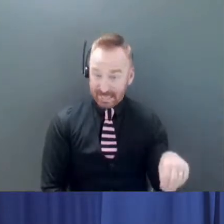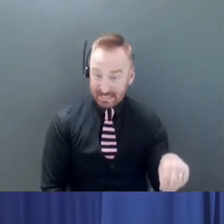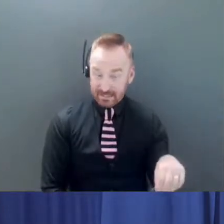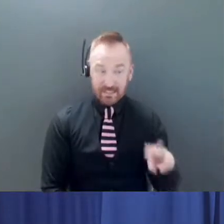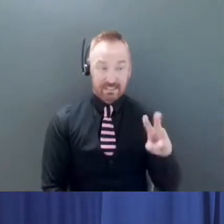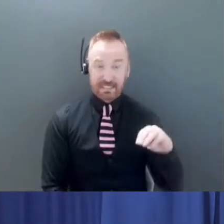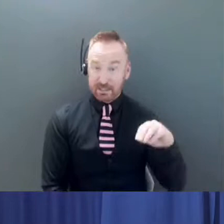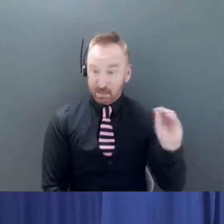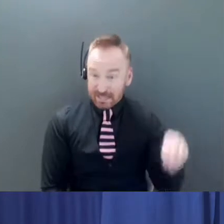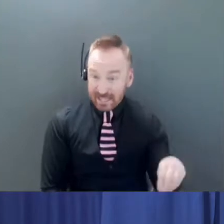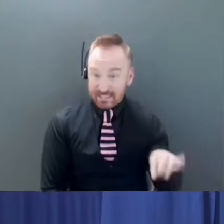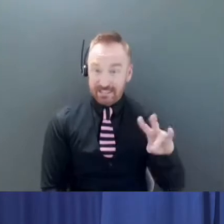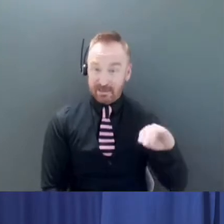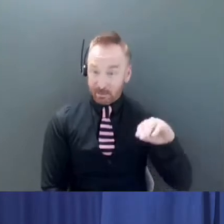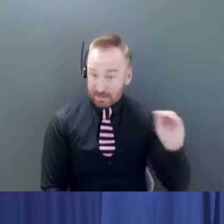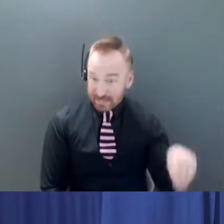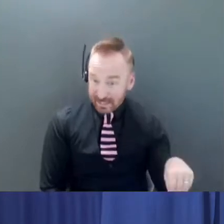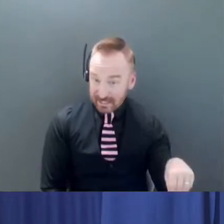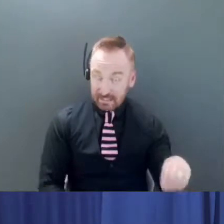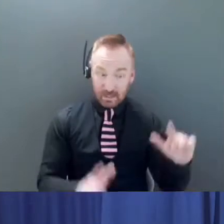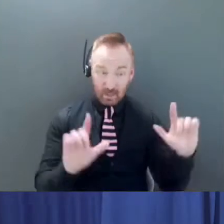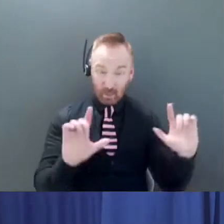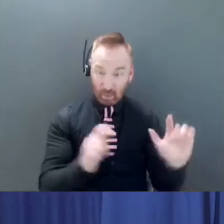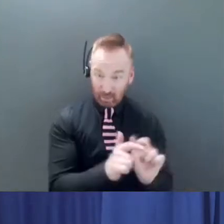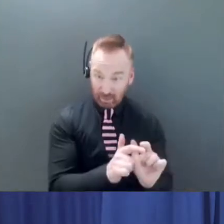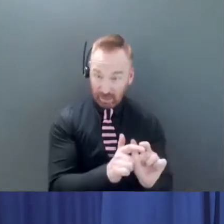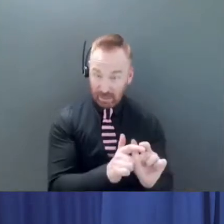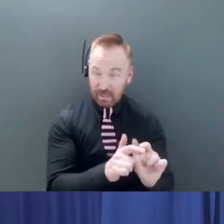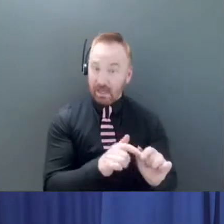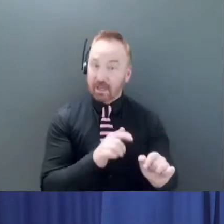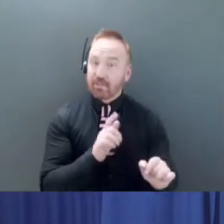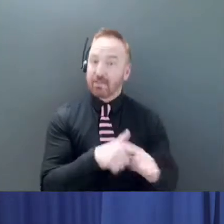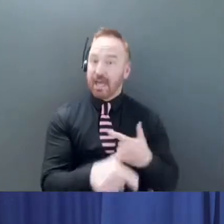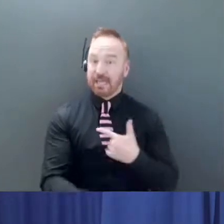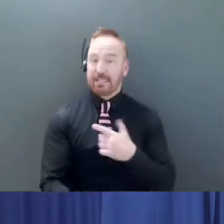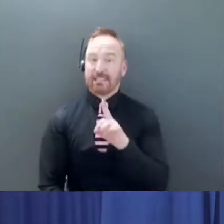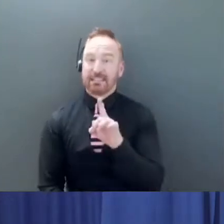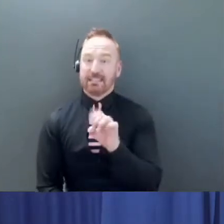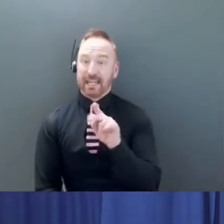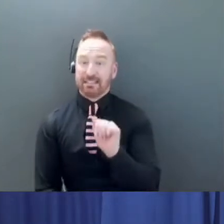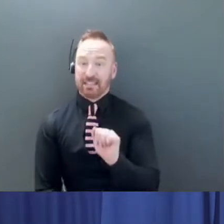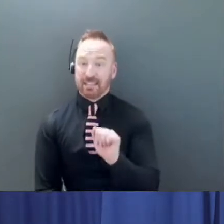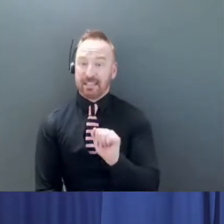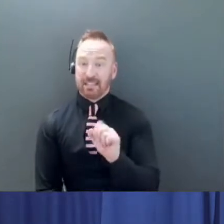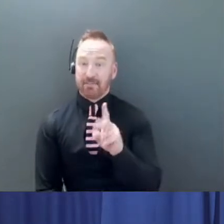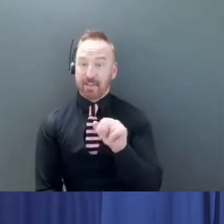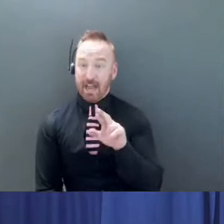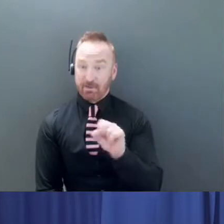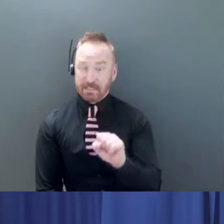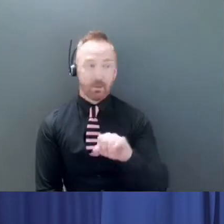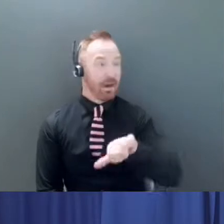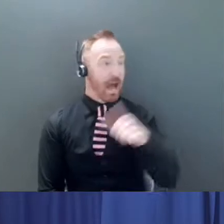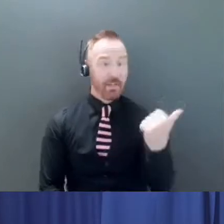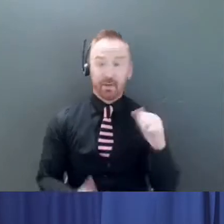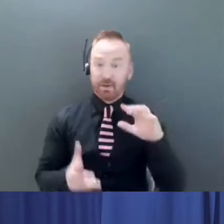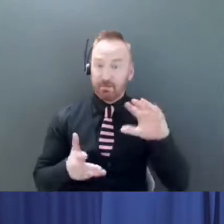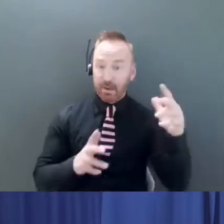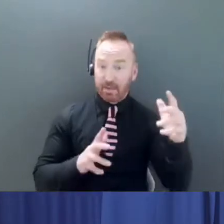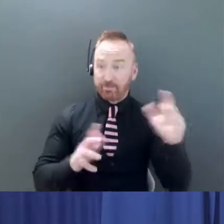delta virus or other variants having a large impact. So we should aim to get 4,000 to